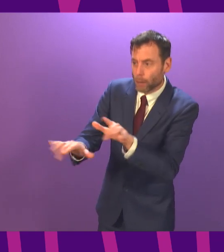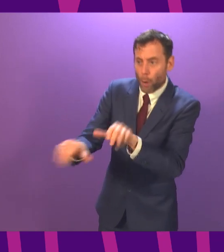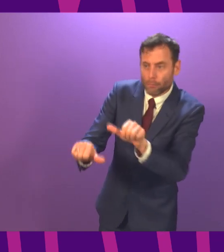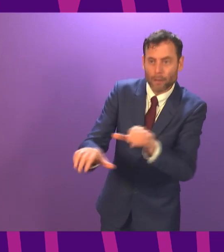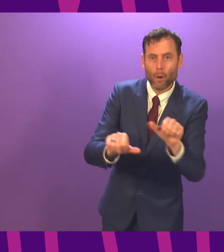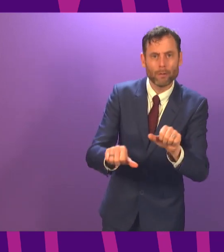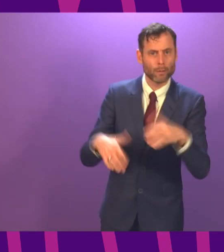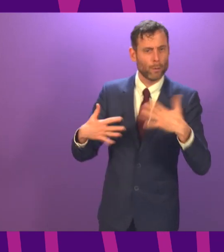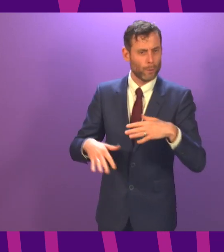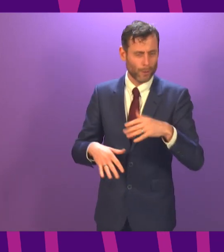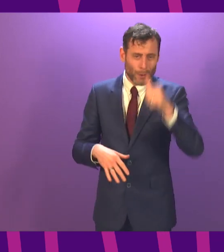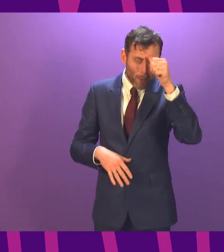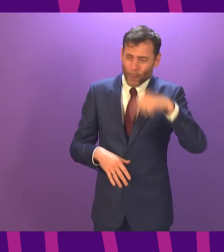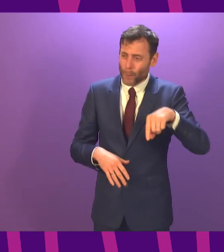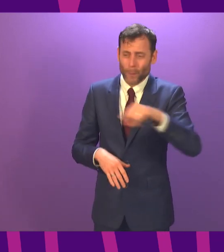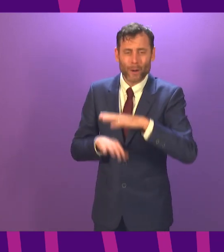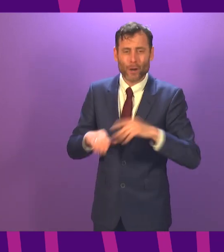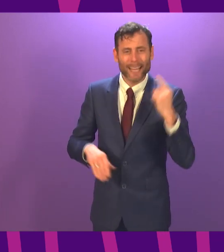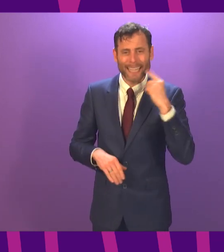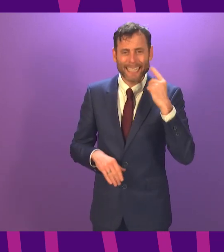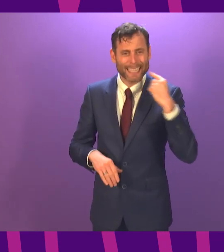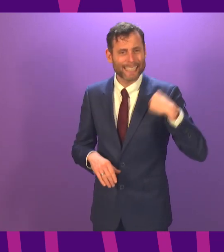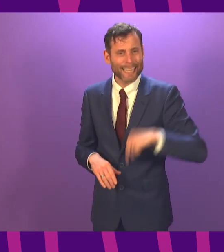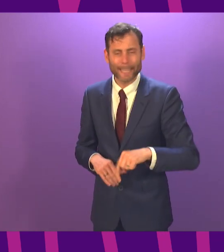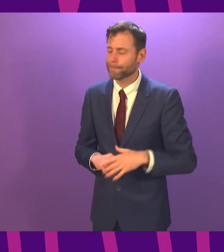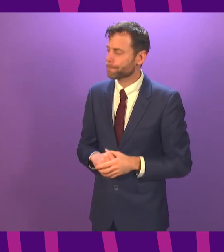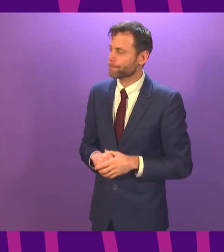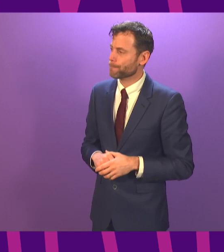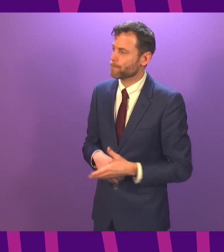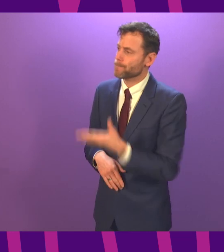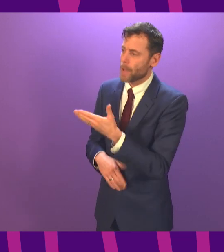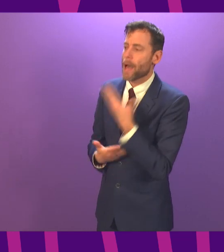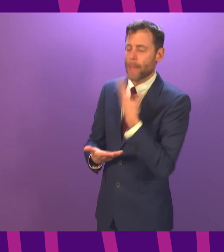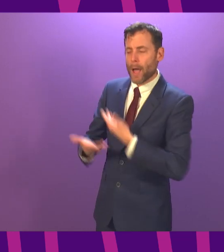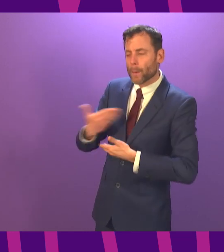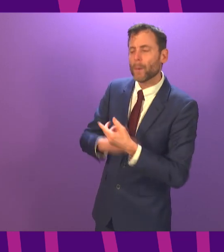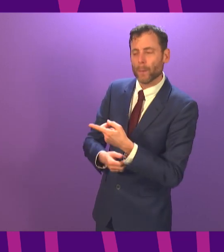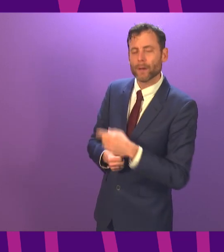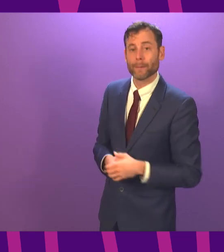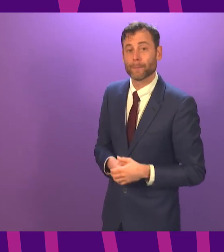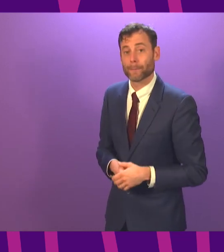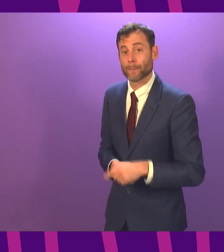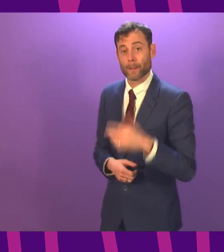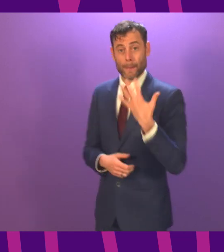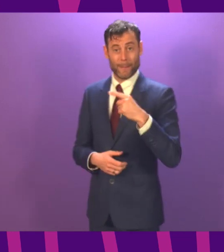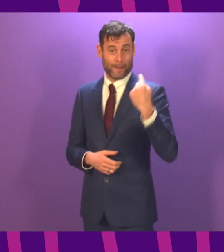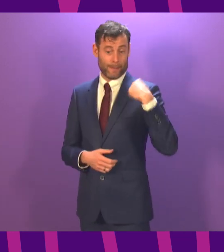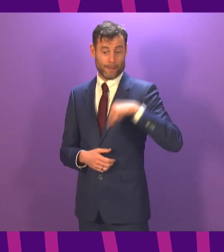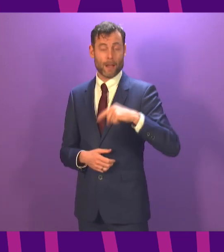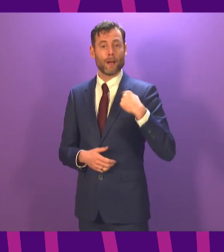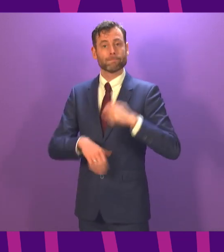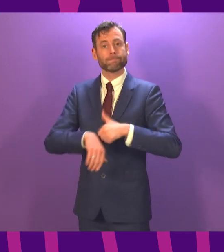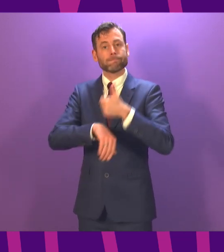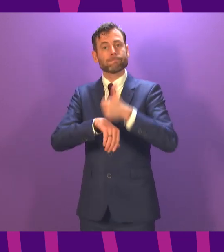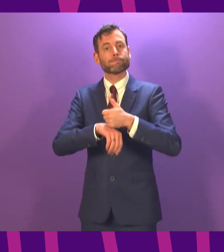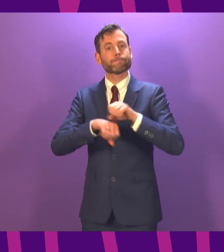Gillian Martin: Earlier this week, I launched a campaign asking